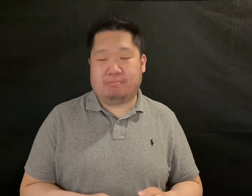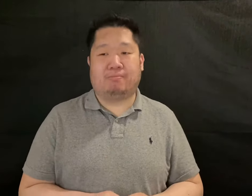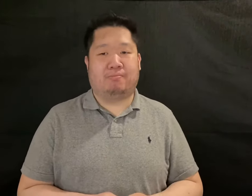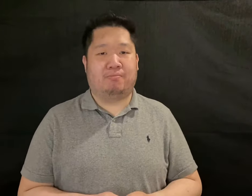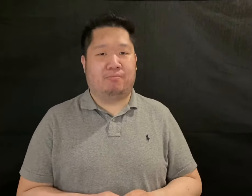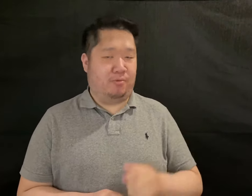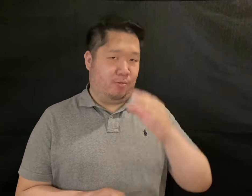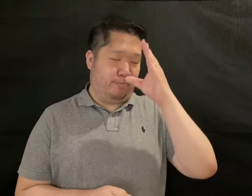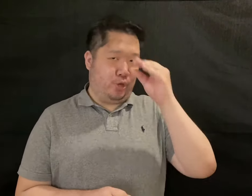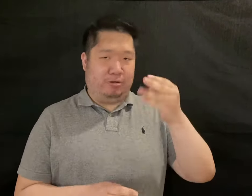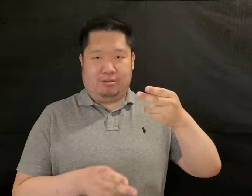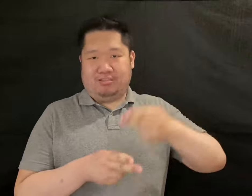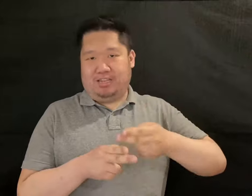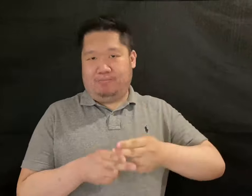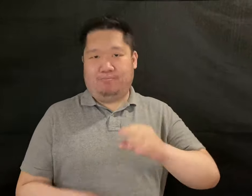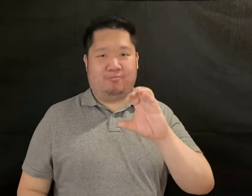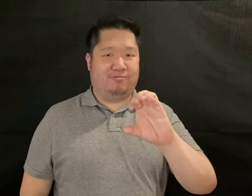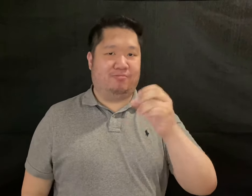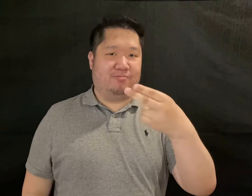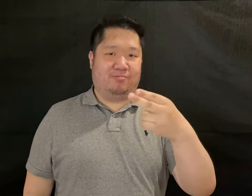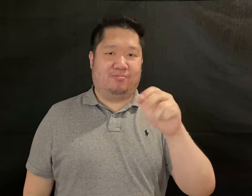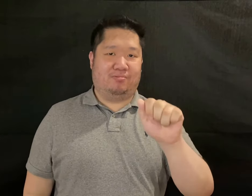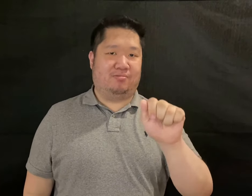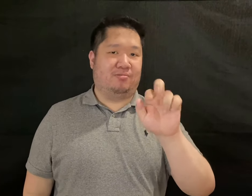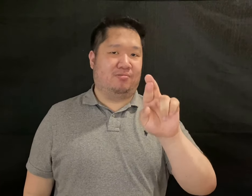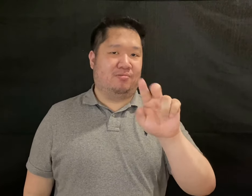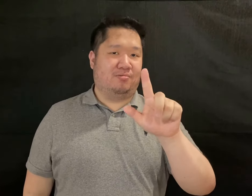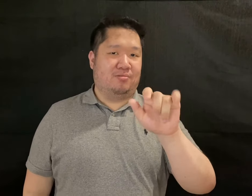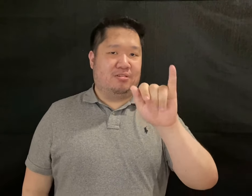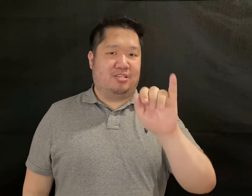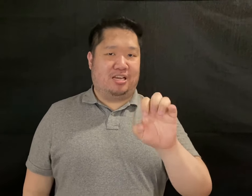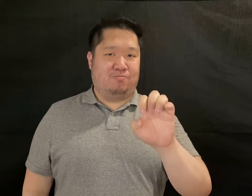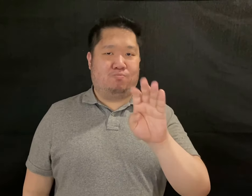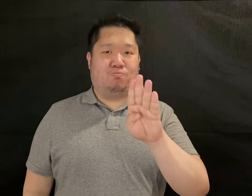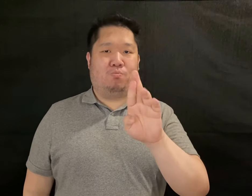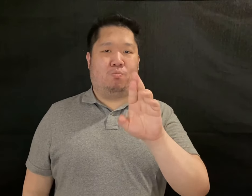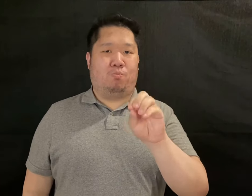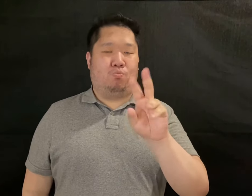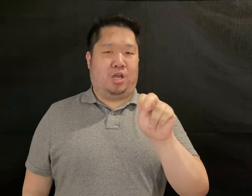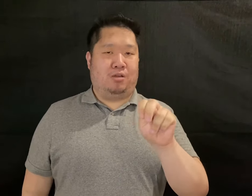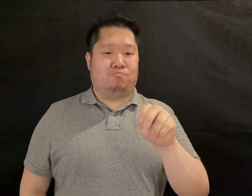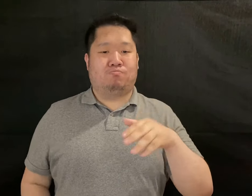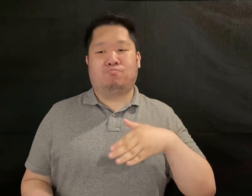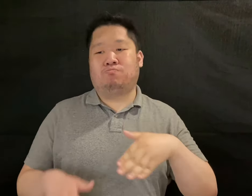While the boy, Charlie Brown, walks